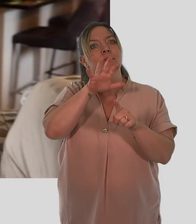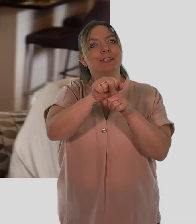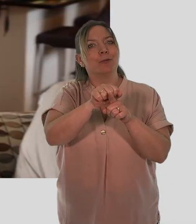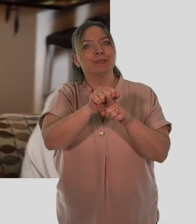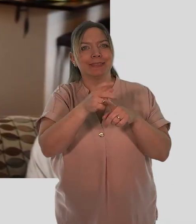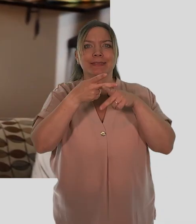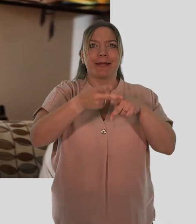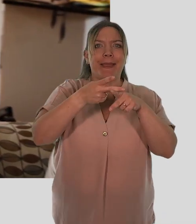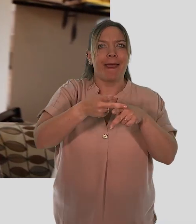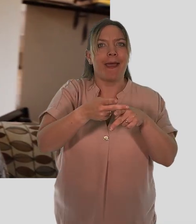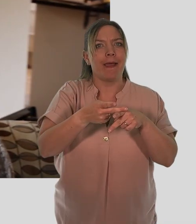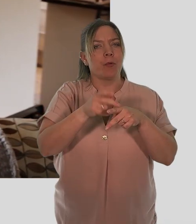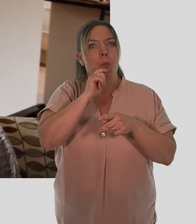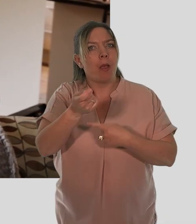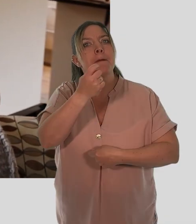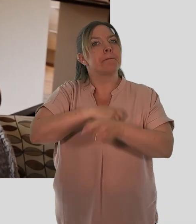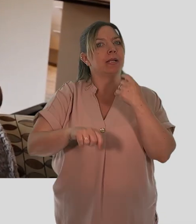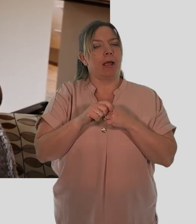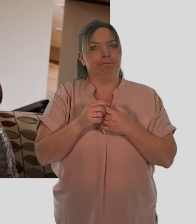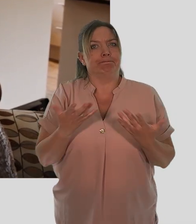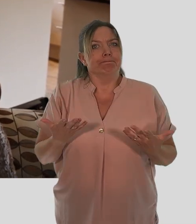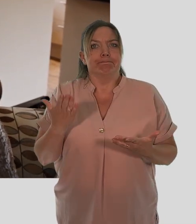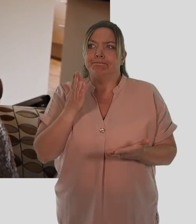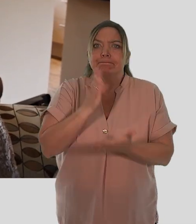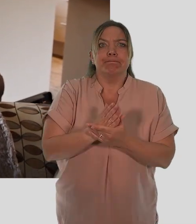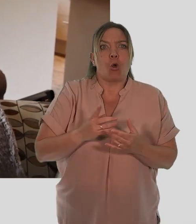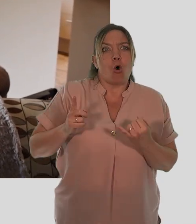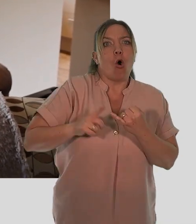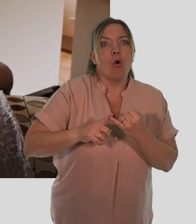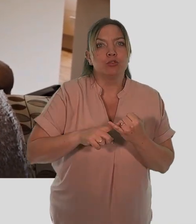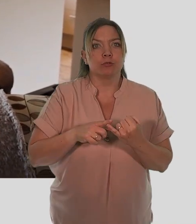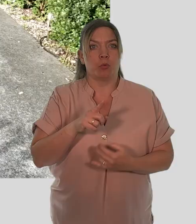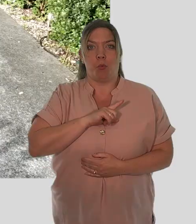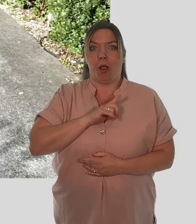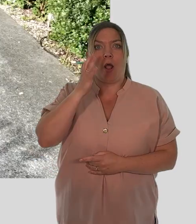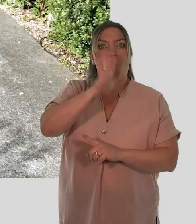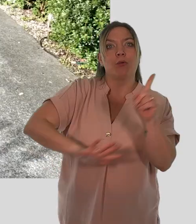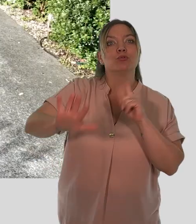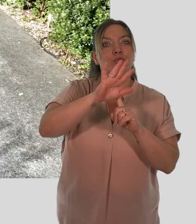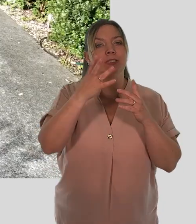it is essential to focus on appropriate and accessible post-diagnosis